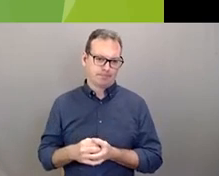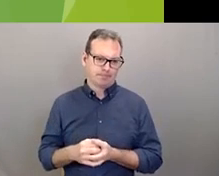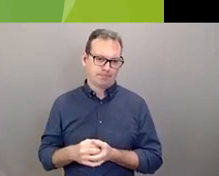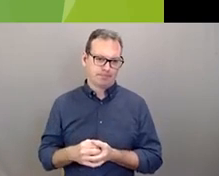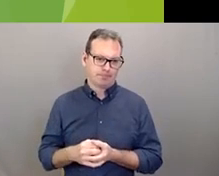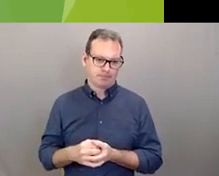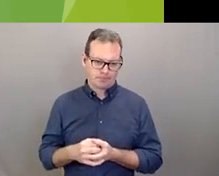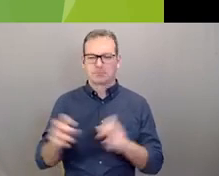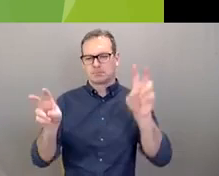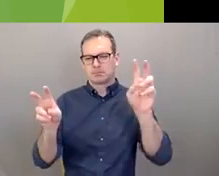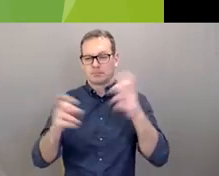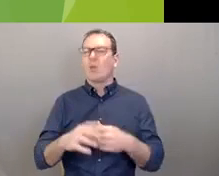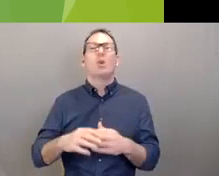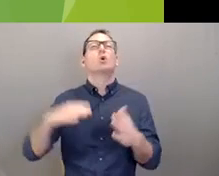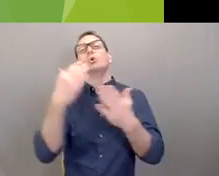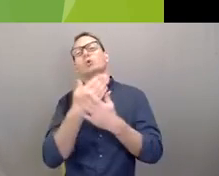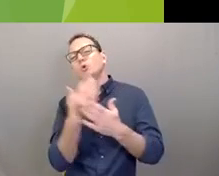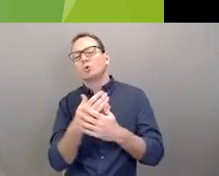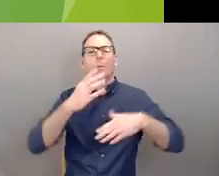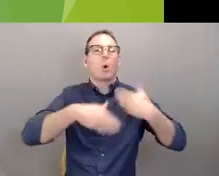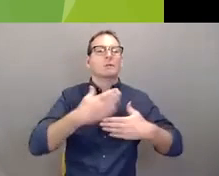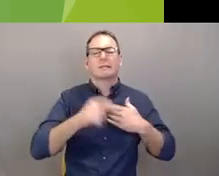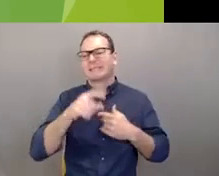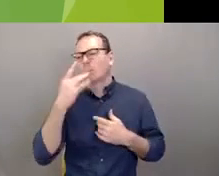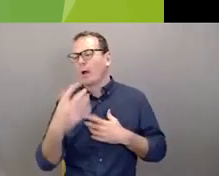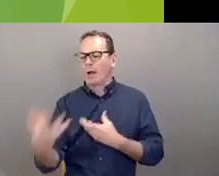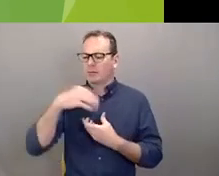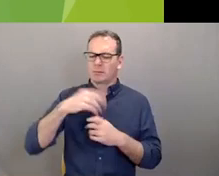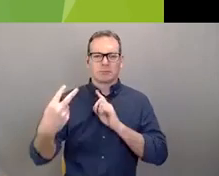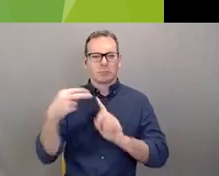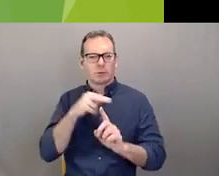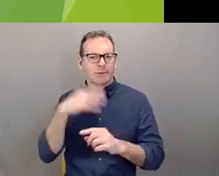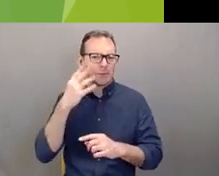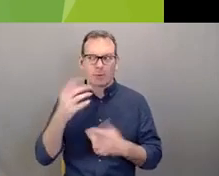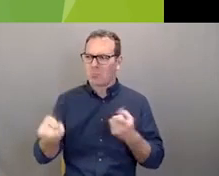address both unfactored considerations as well as assumptions made about the cost of participation